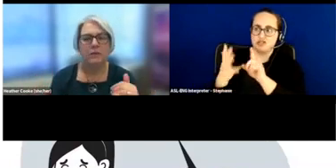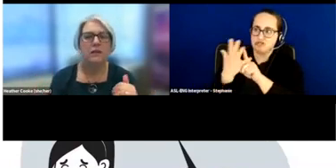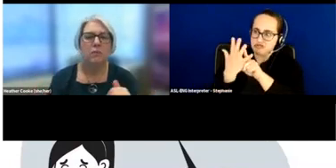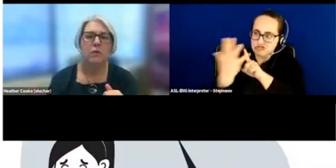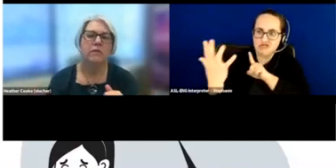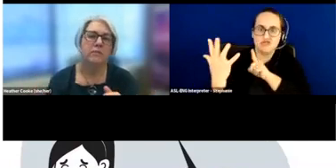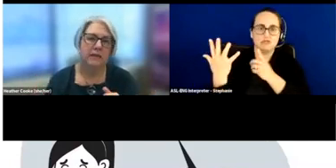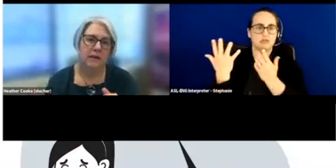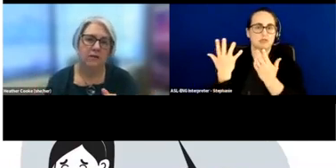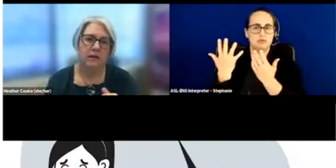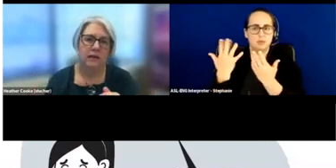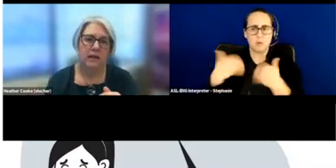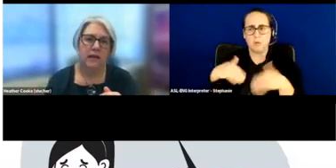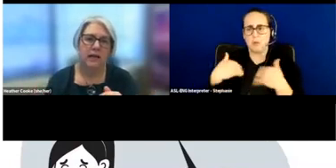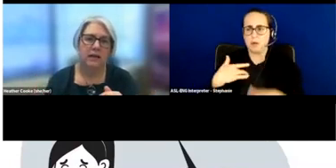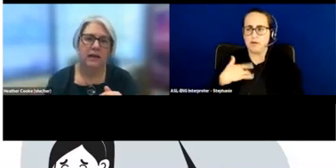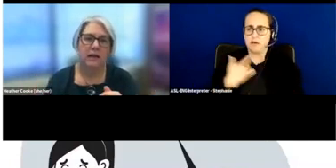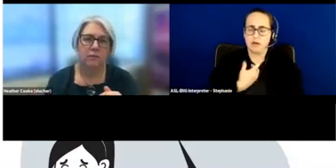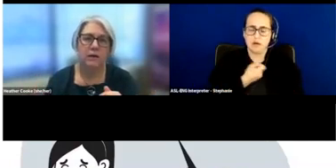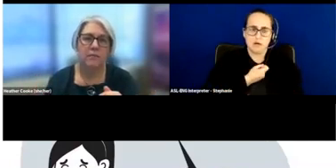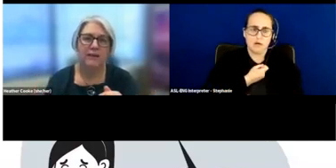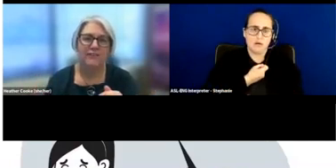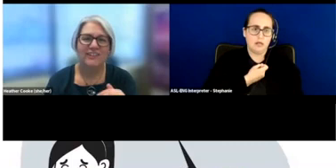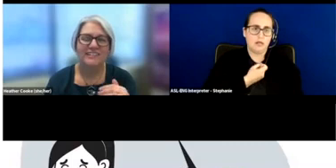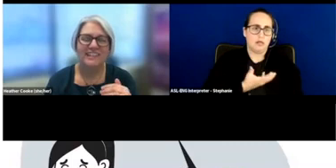simply wore them down. And as one manager insightfully